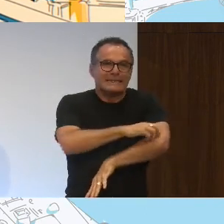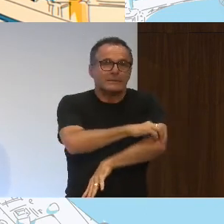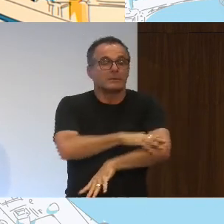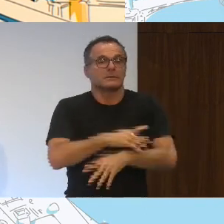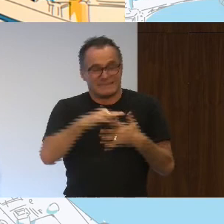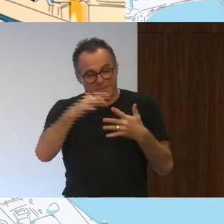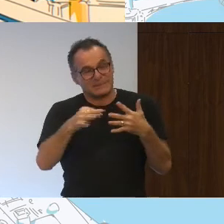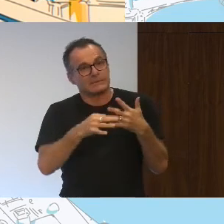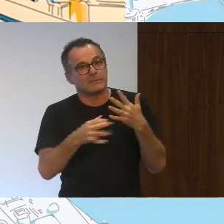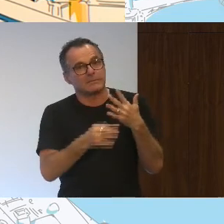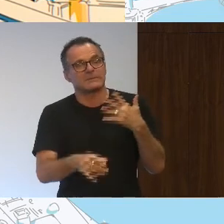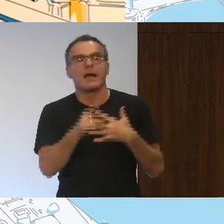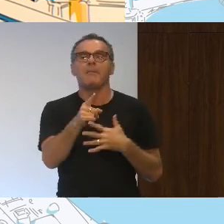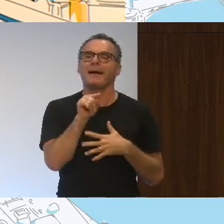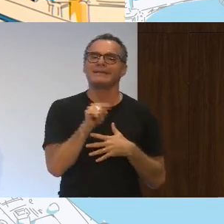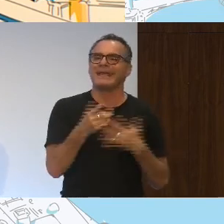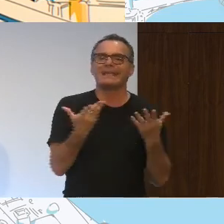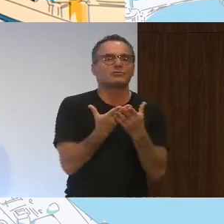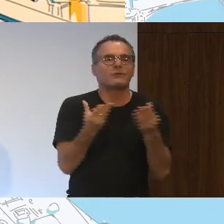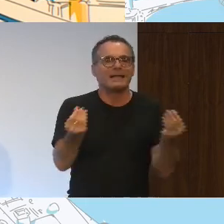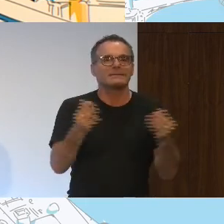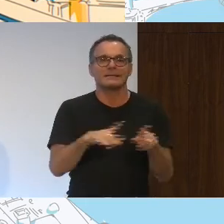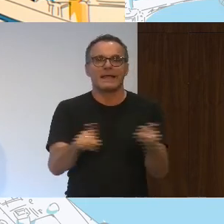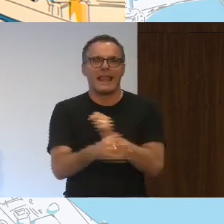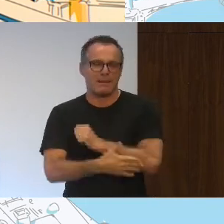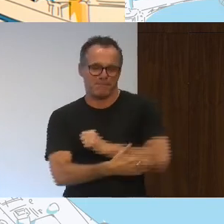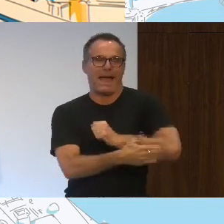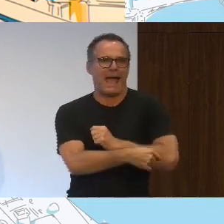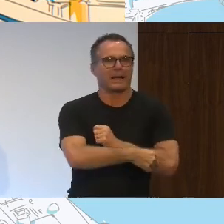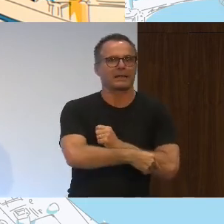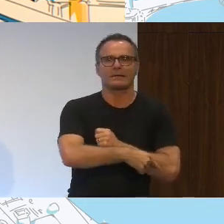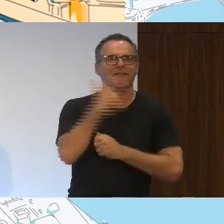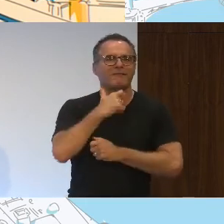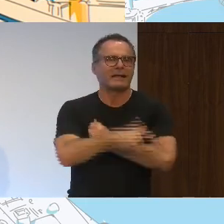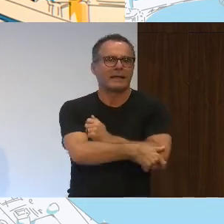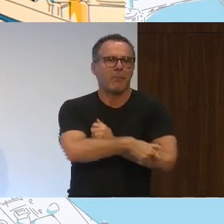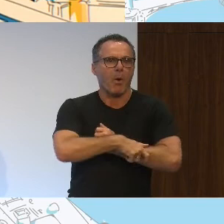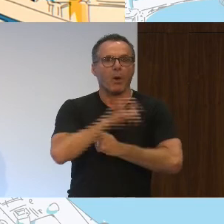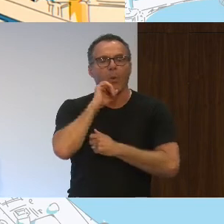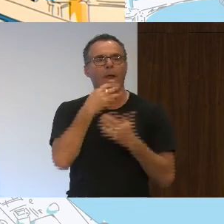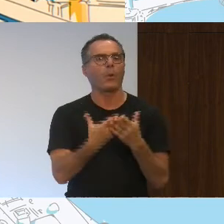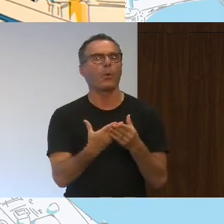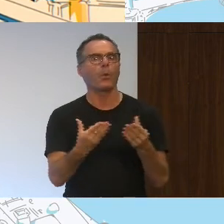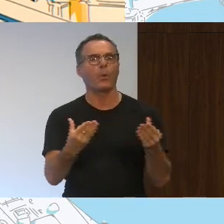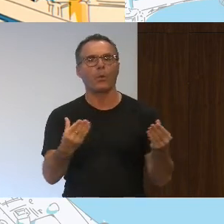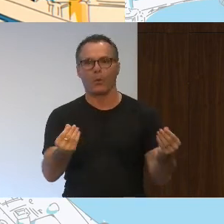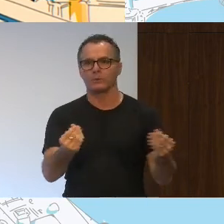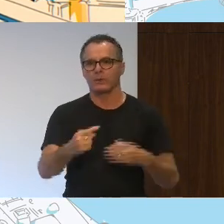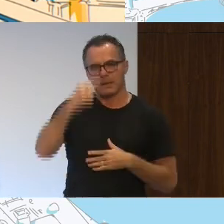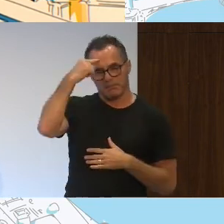It's transient. It's just like banging the elbow. It will get better. It always gets better. Migraine aura. It's it's migraine.